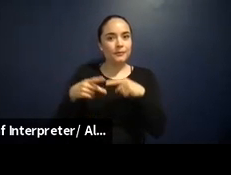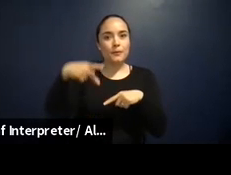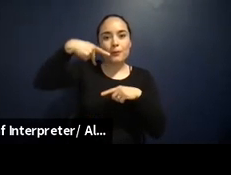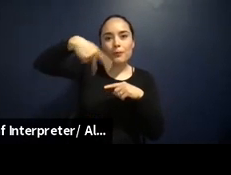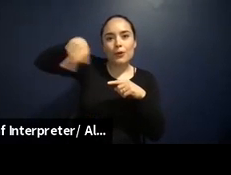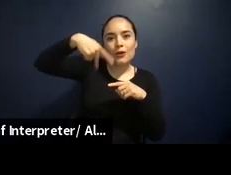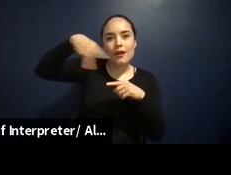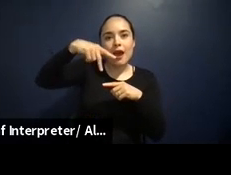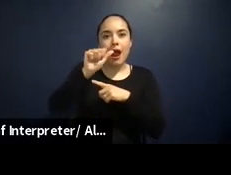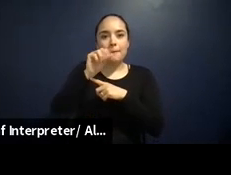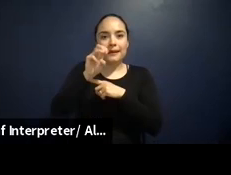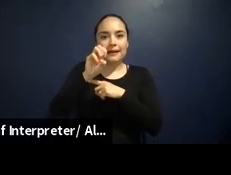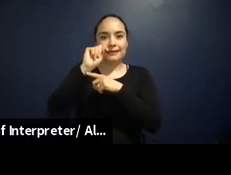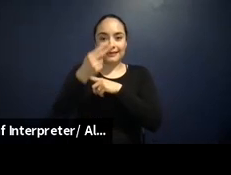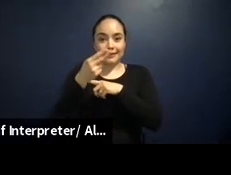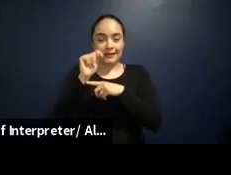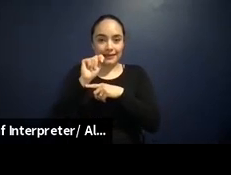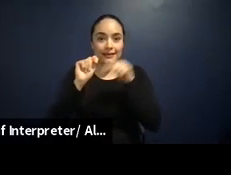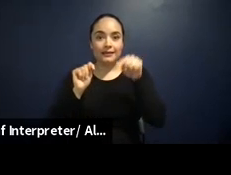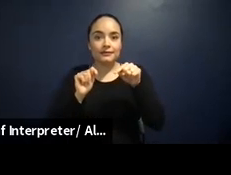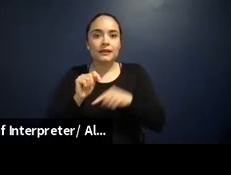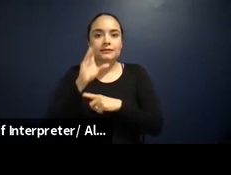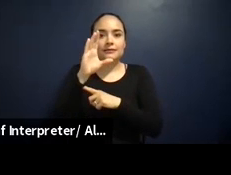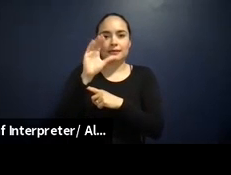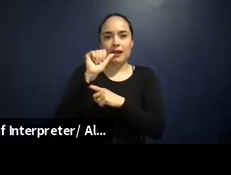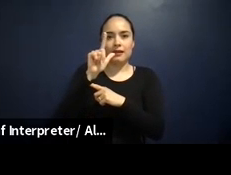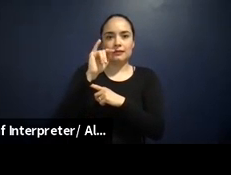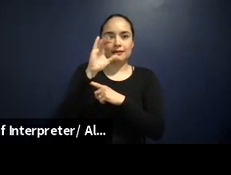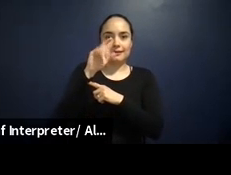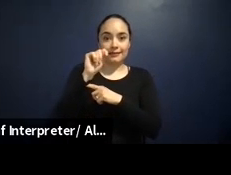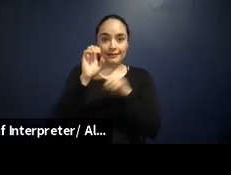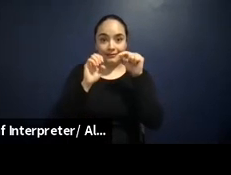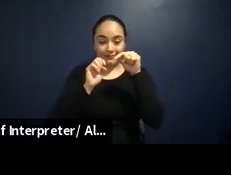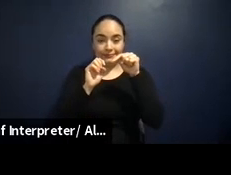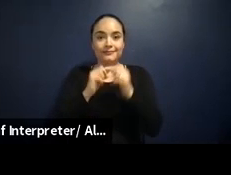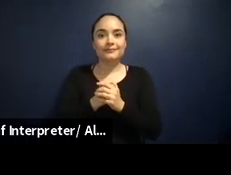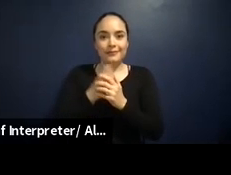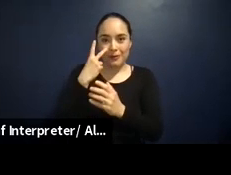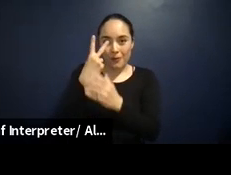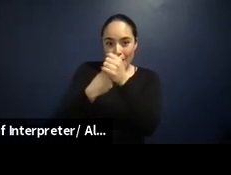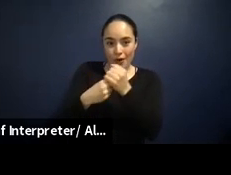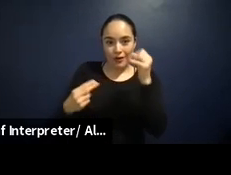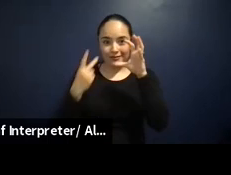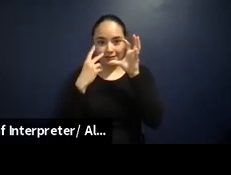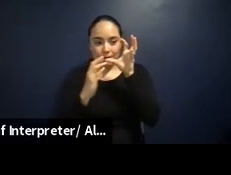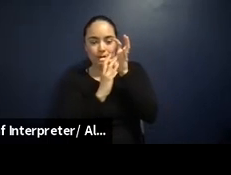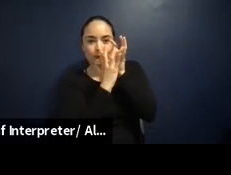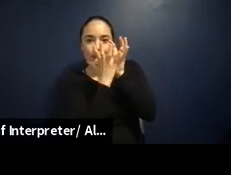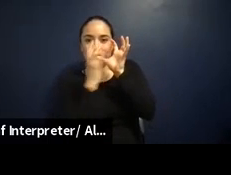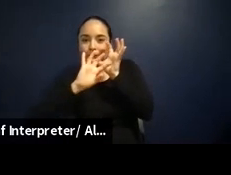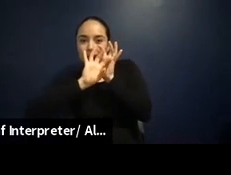well, so that is very, very accurate. [Sarah]: That's awesome. Now, in Minecraft, a person is two blocks tall which,